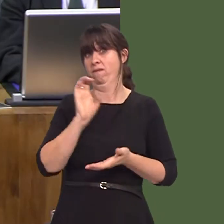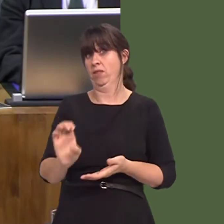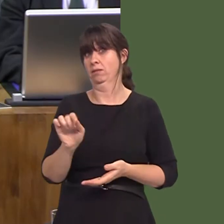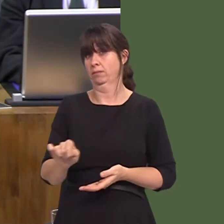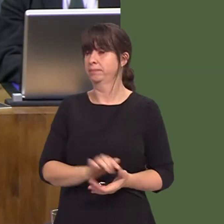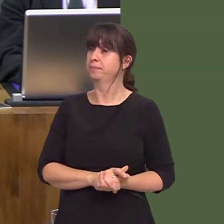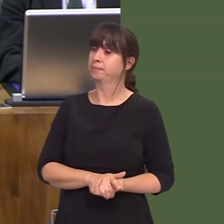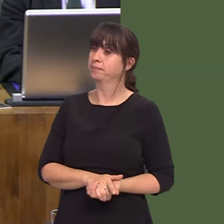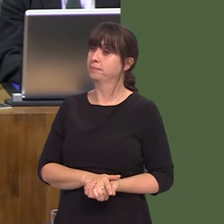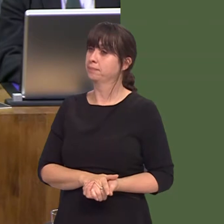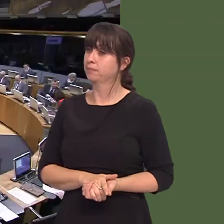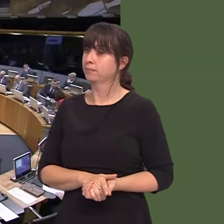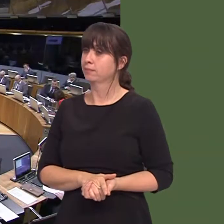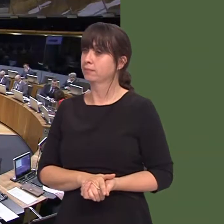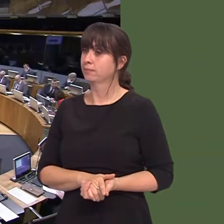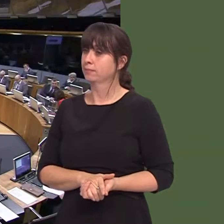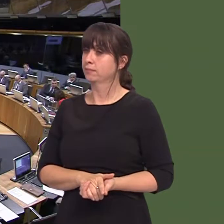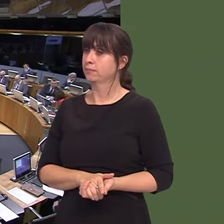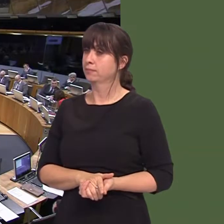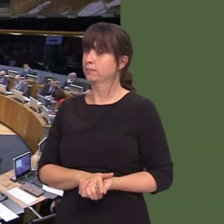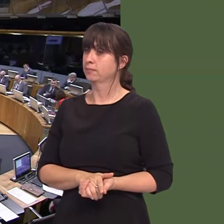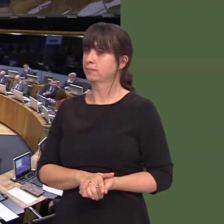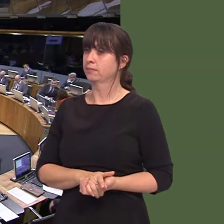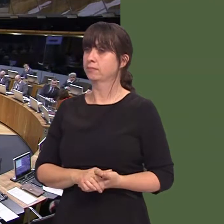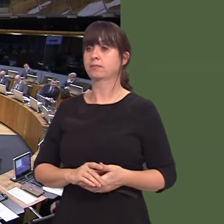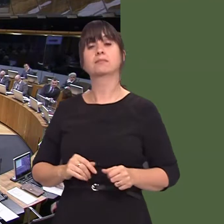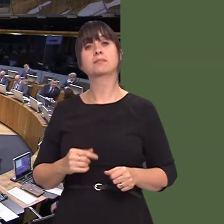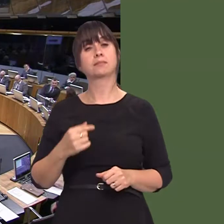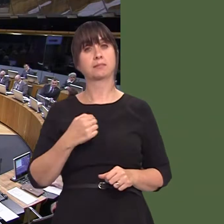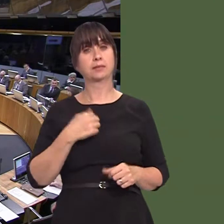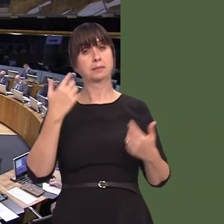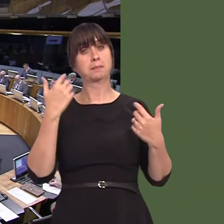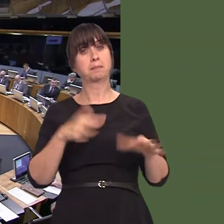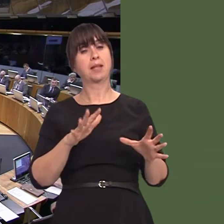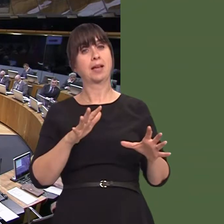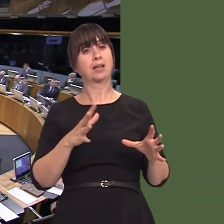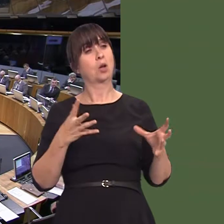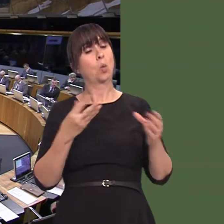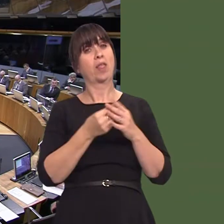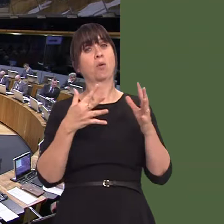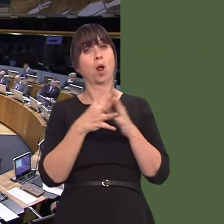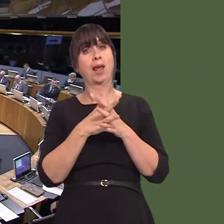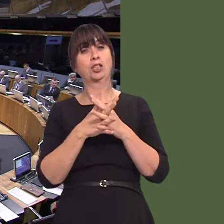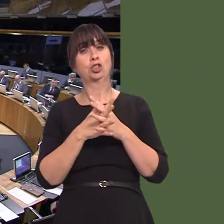John Griffiths: First Minister, I went on the breakfast run with the Wallich the week